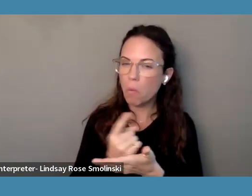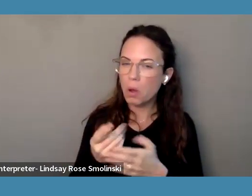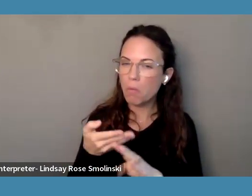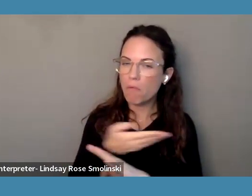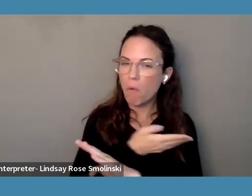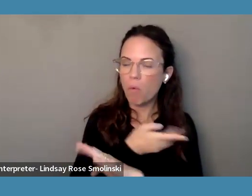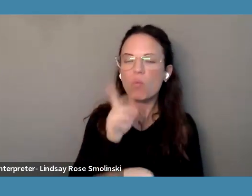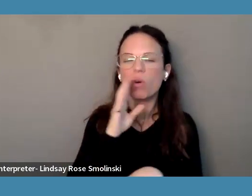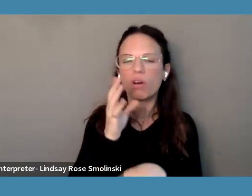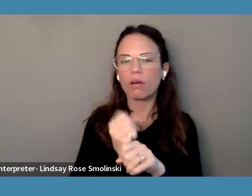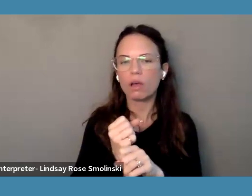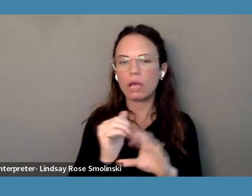you'll receive an email back